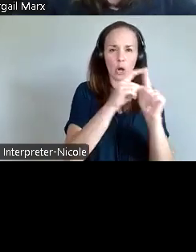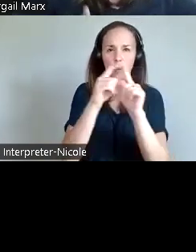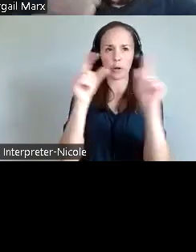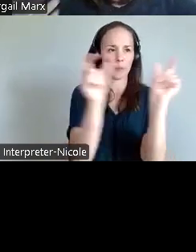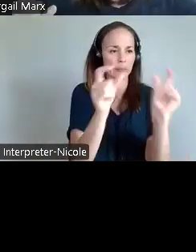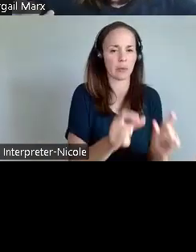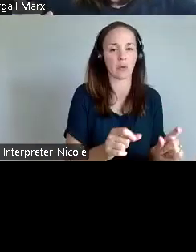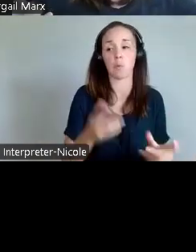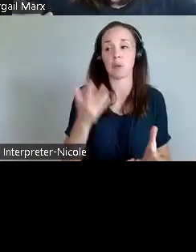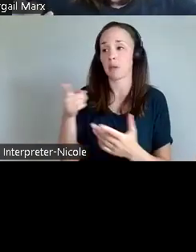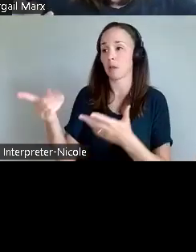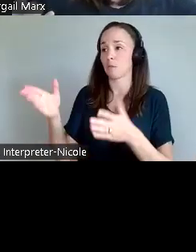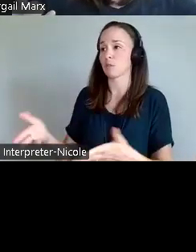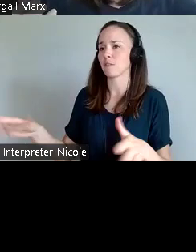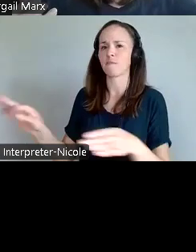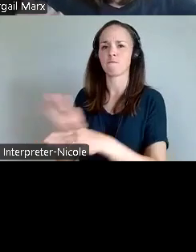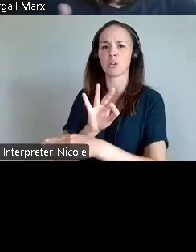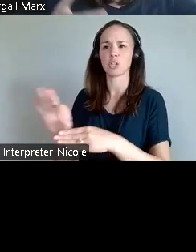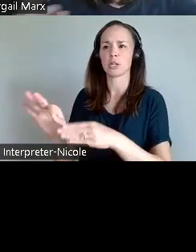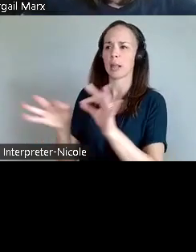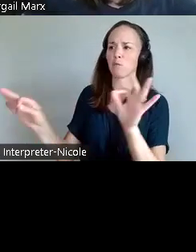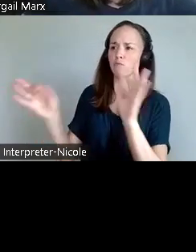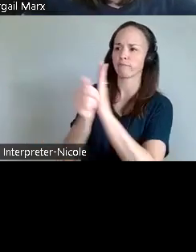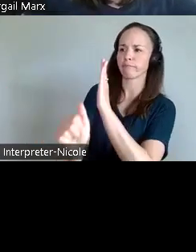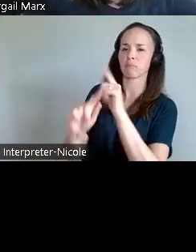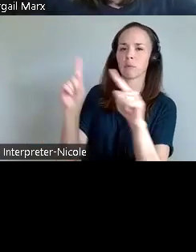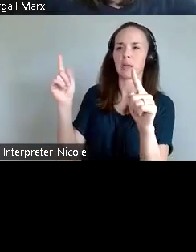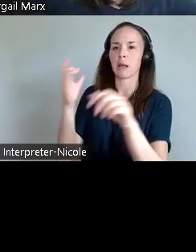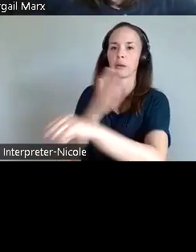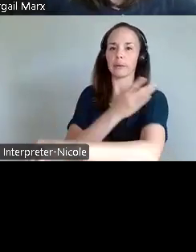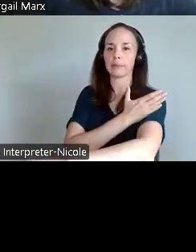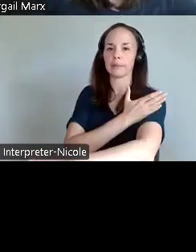maybe fully functional language but is experiencing a progressive diagnosis,